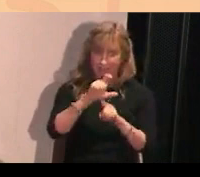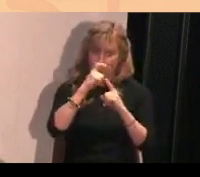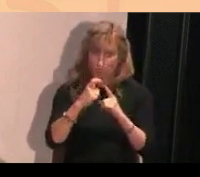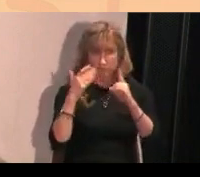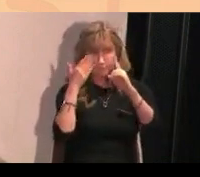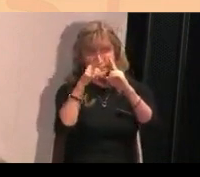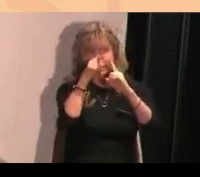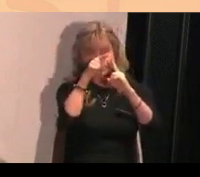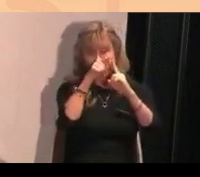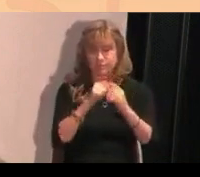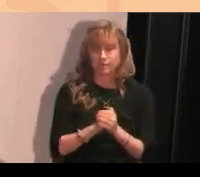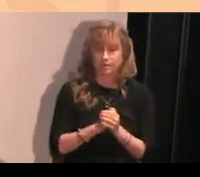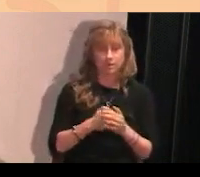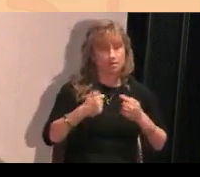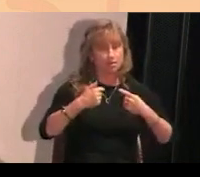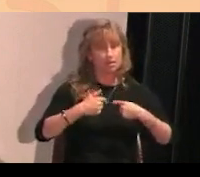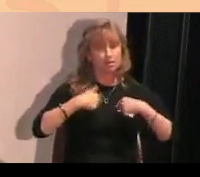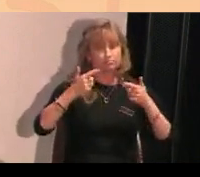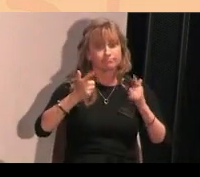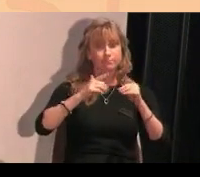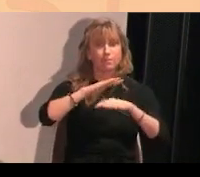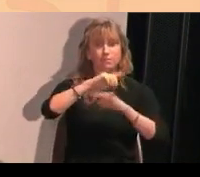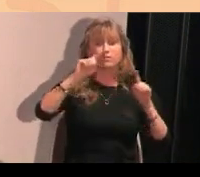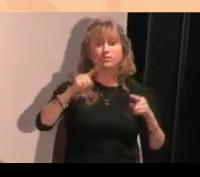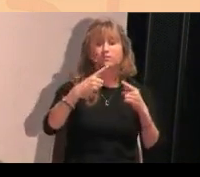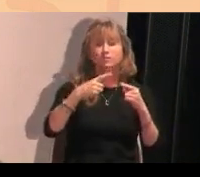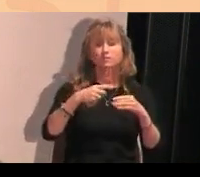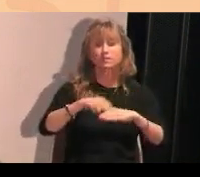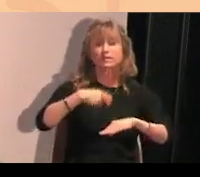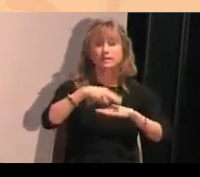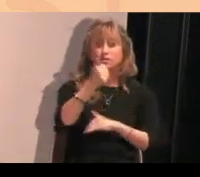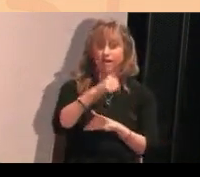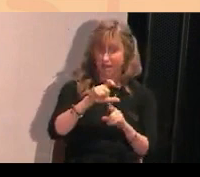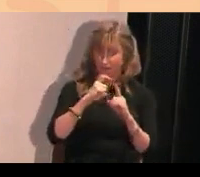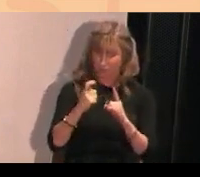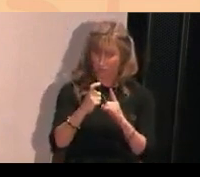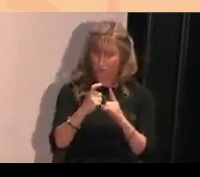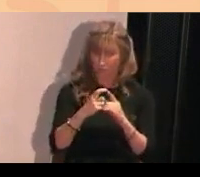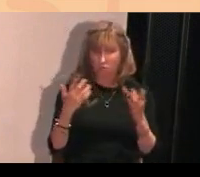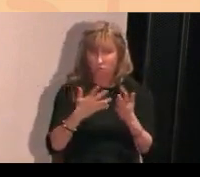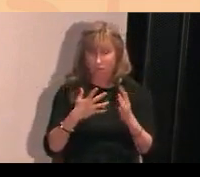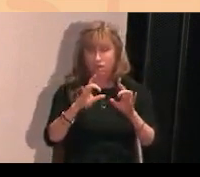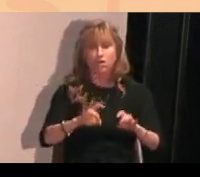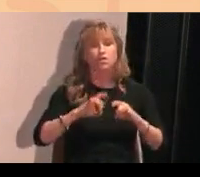as the Executive Director of First Nations Arts and Culture at the Australia Council for the Arts